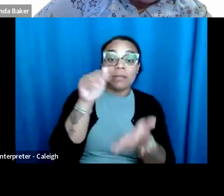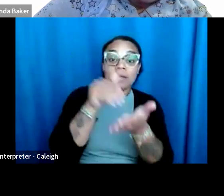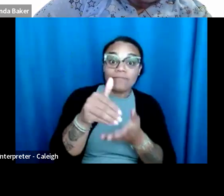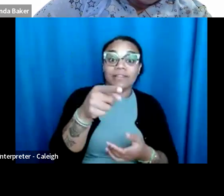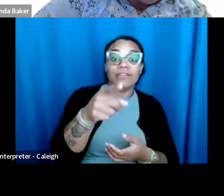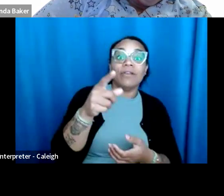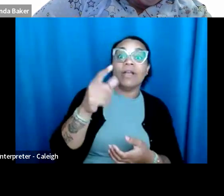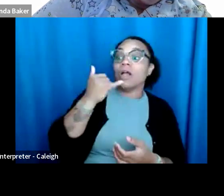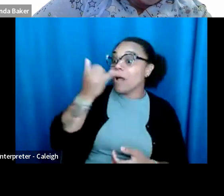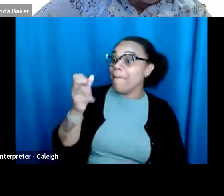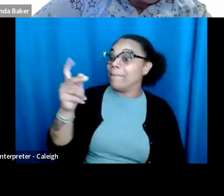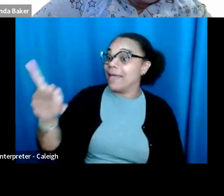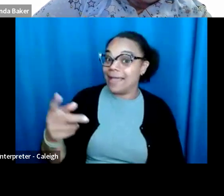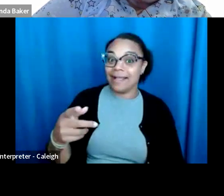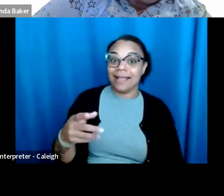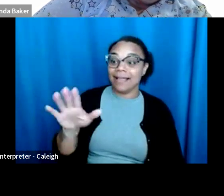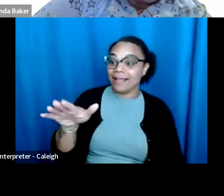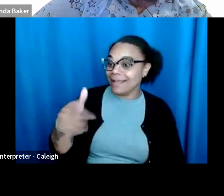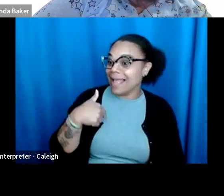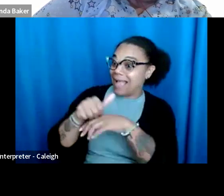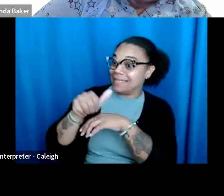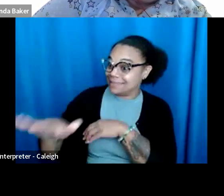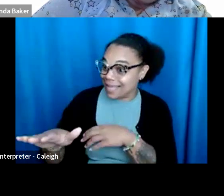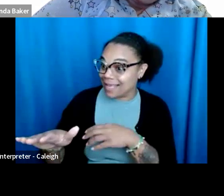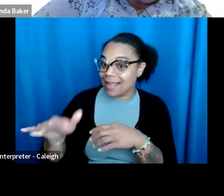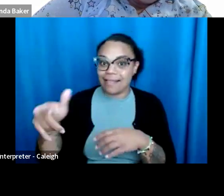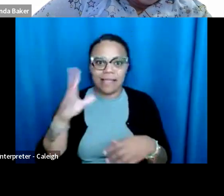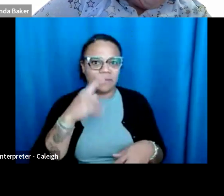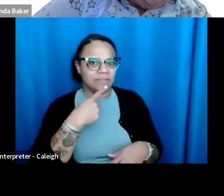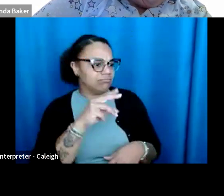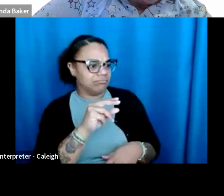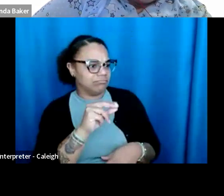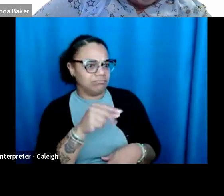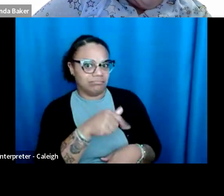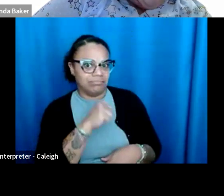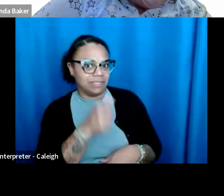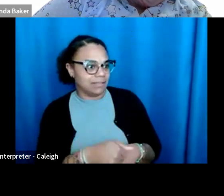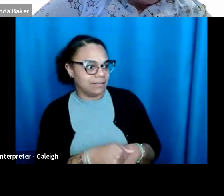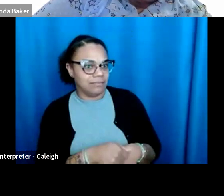or you'll say, "I sent this in," and they'll tell you, "No you didn't," or, "I never said that."